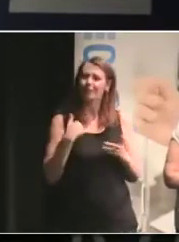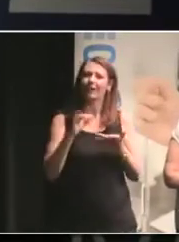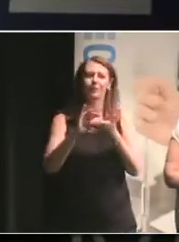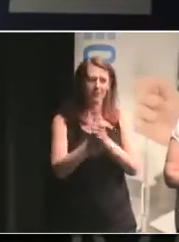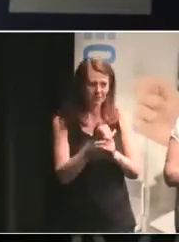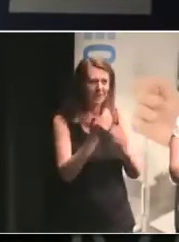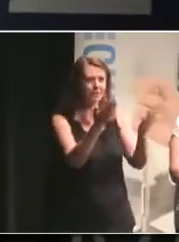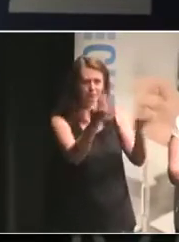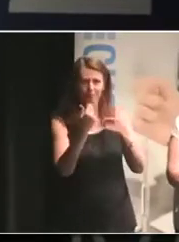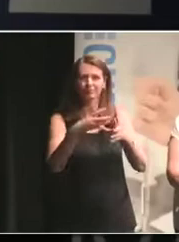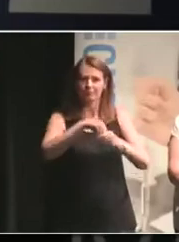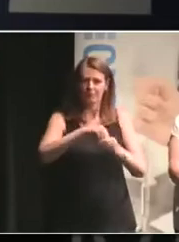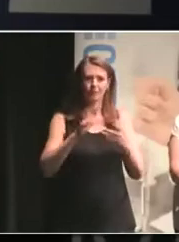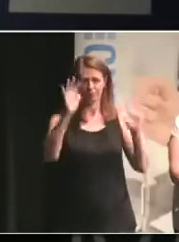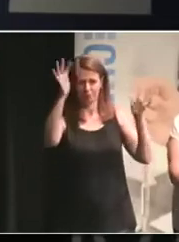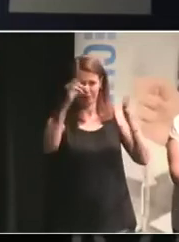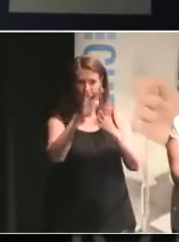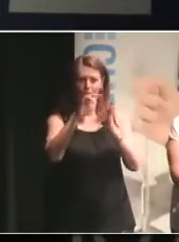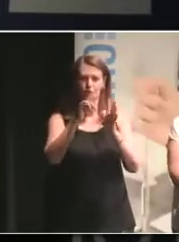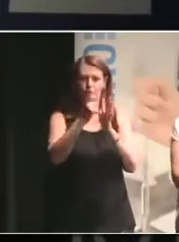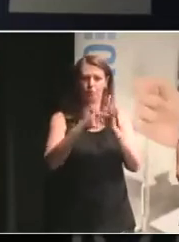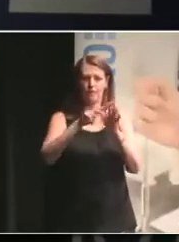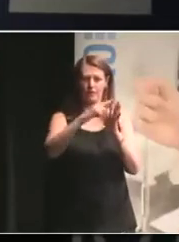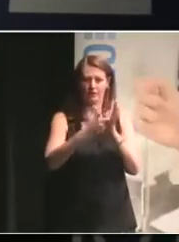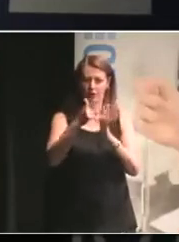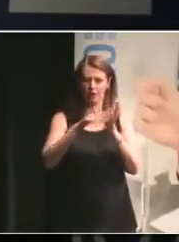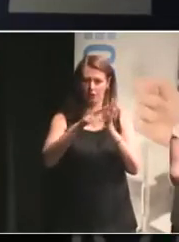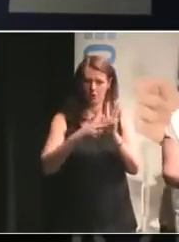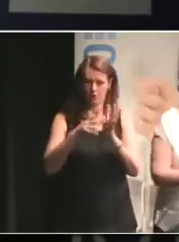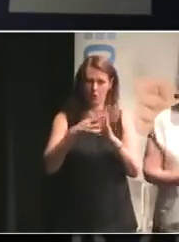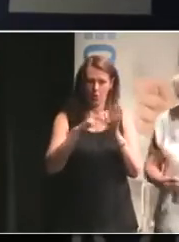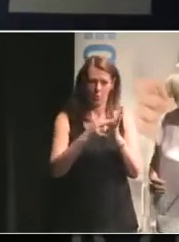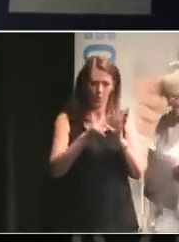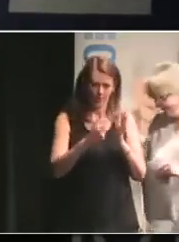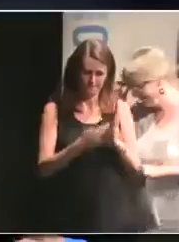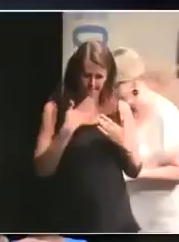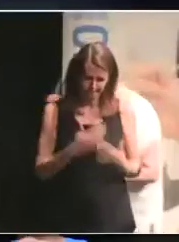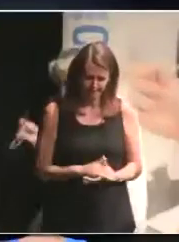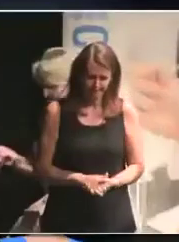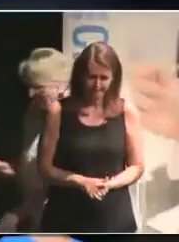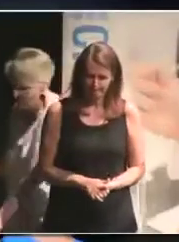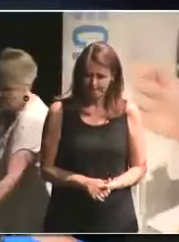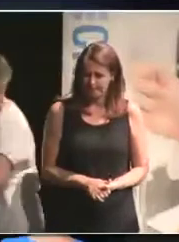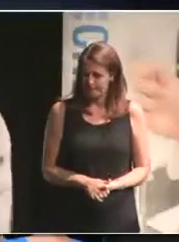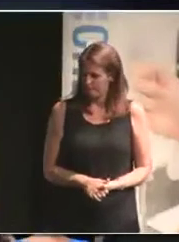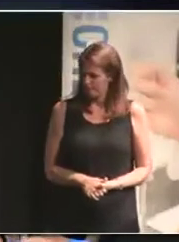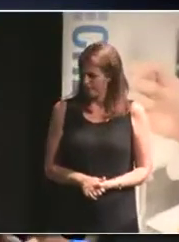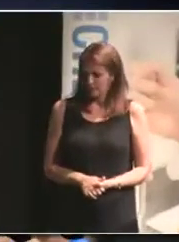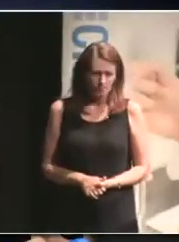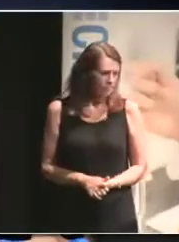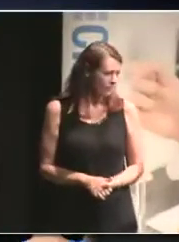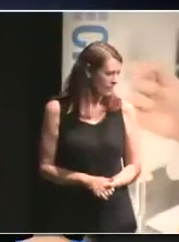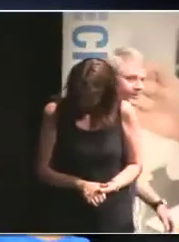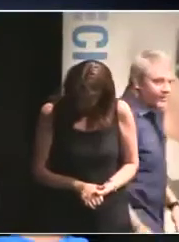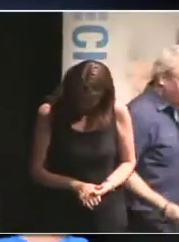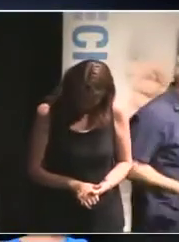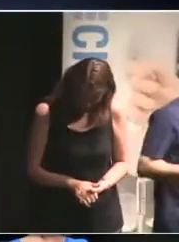in welcoming Professor Warner today. Thanks John. PROF. JOHN WARNER: